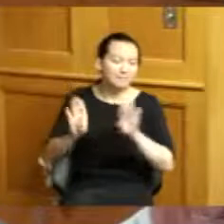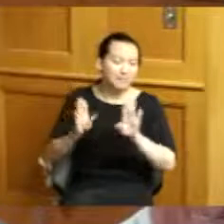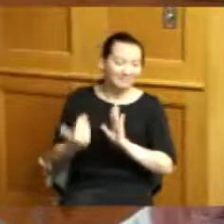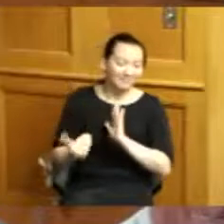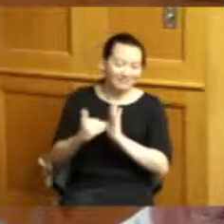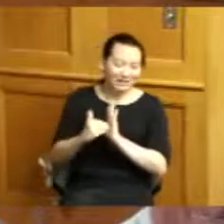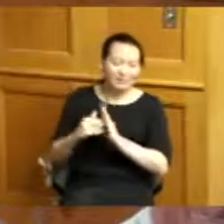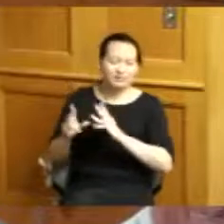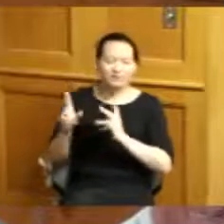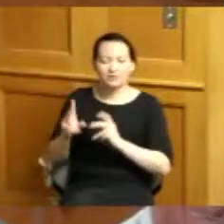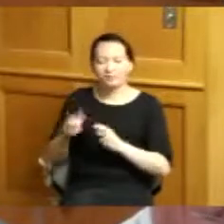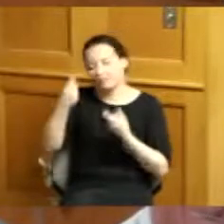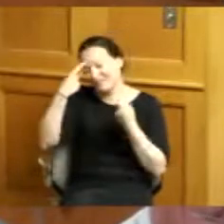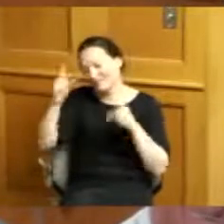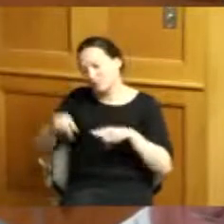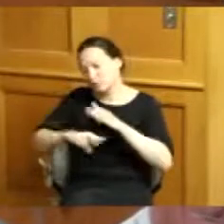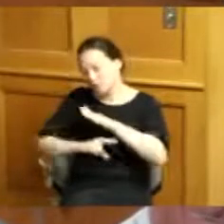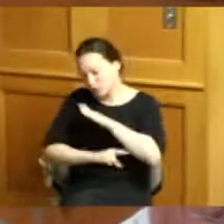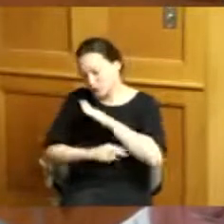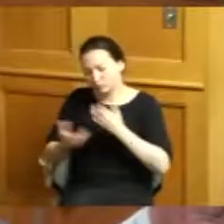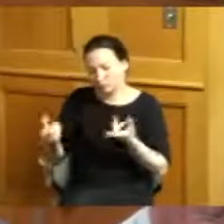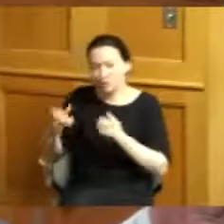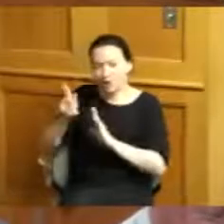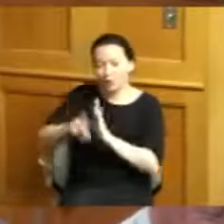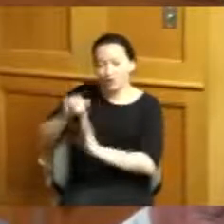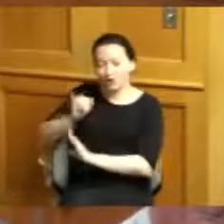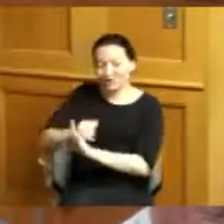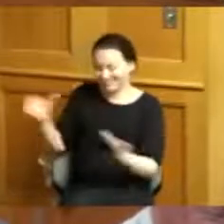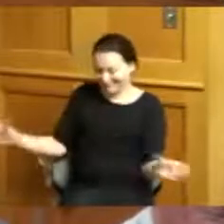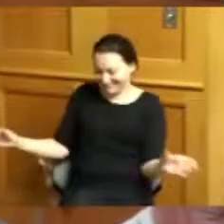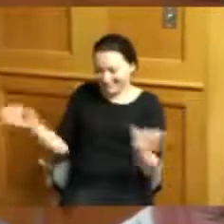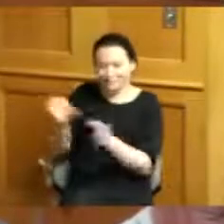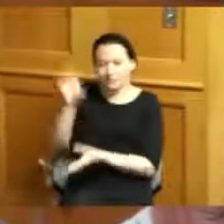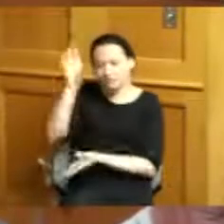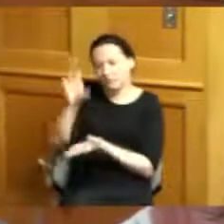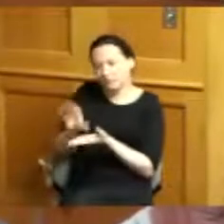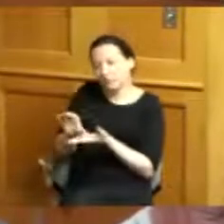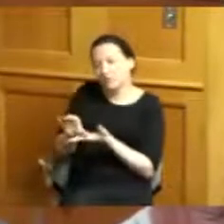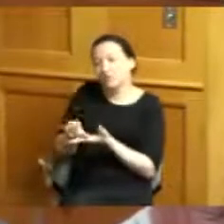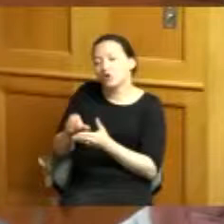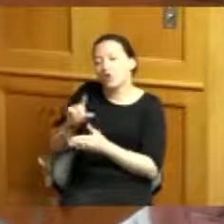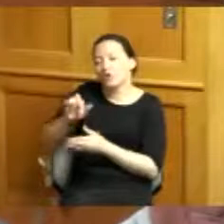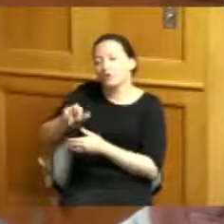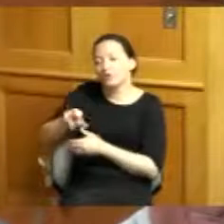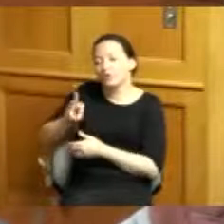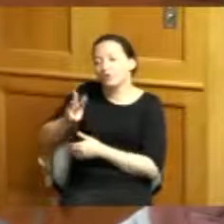Bridge Project that will reduce combined sewer overflows by an anticipated 23 million gallons per